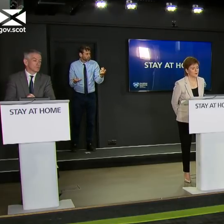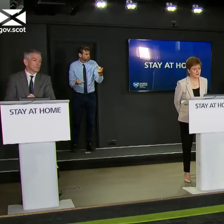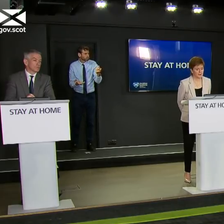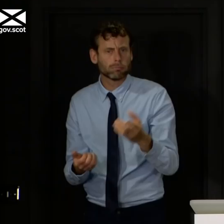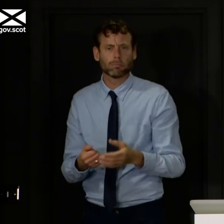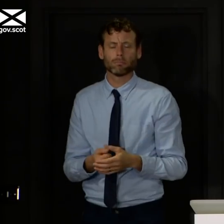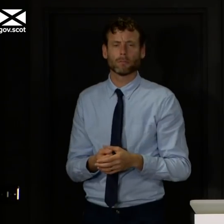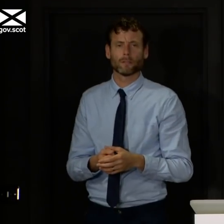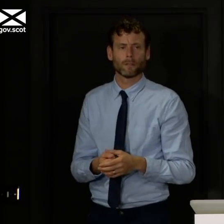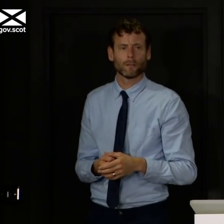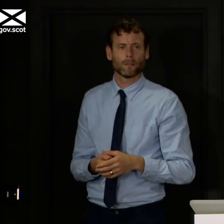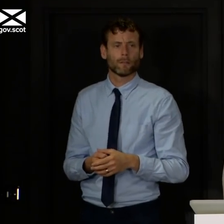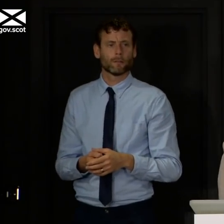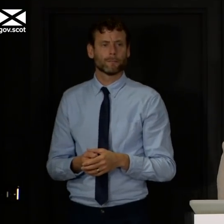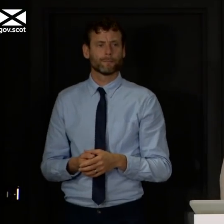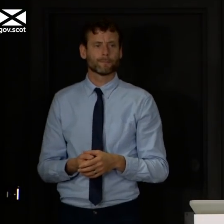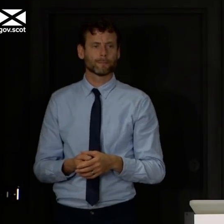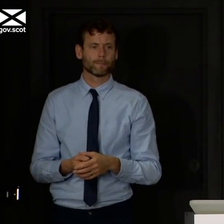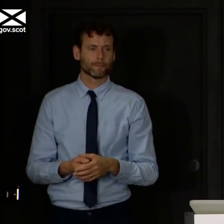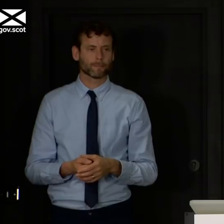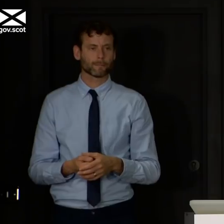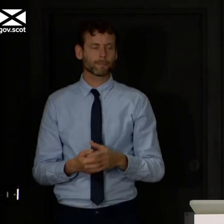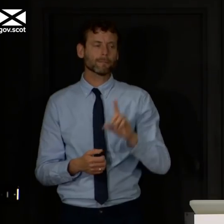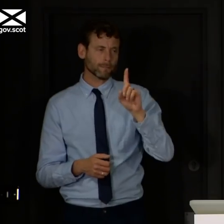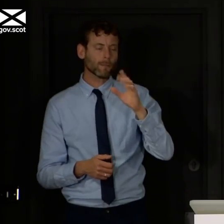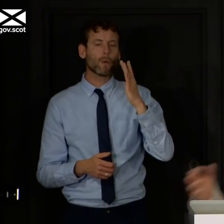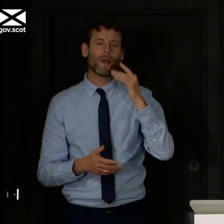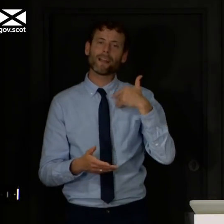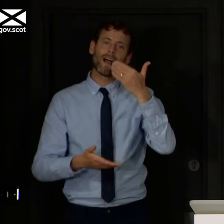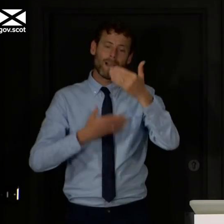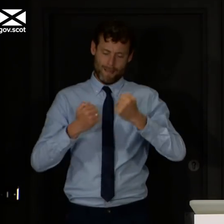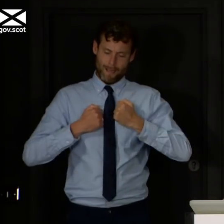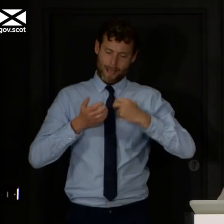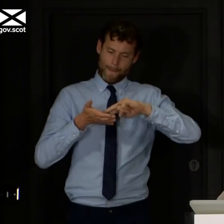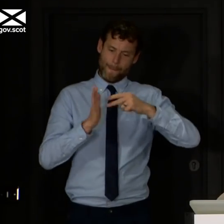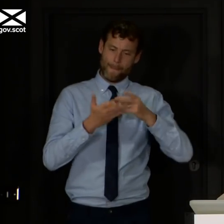Well as you will recall when we set out the route map. A route map is the indicative phasing